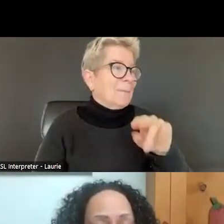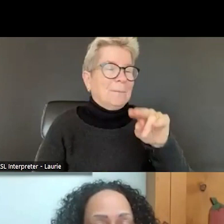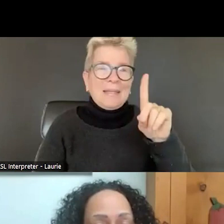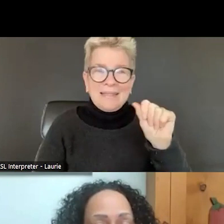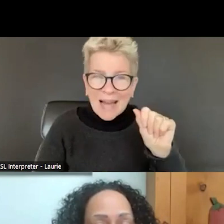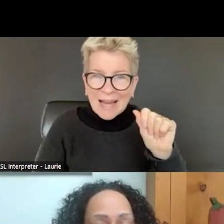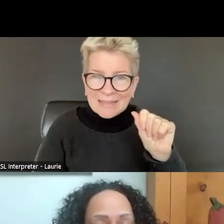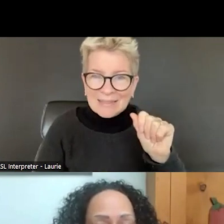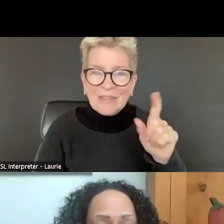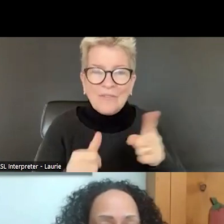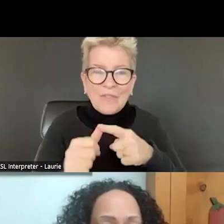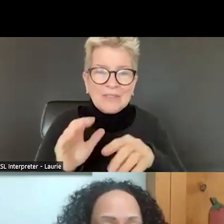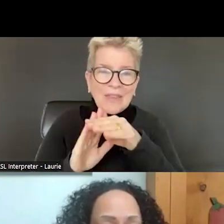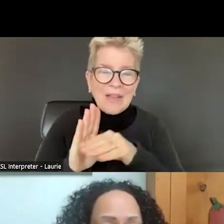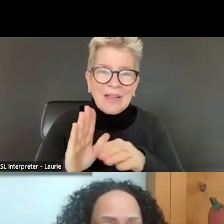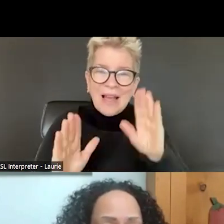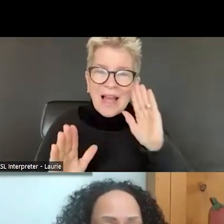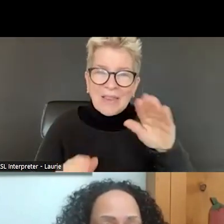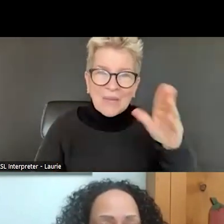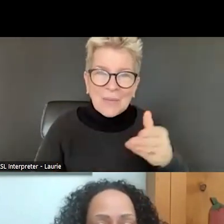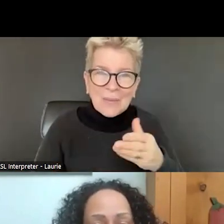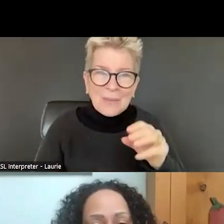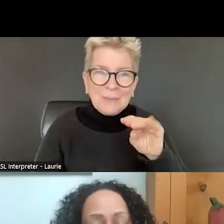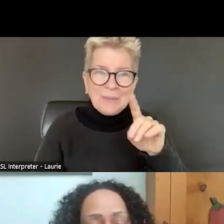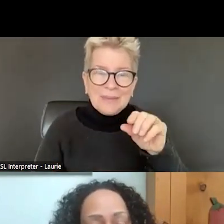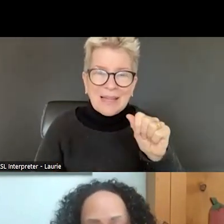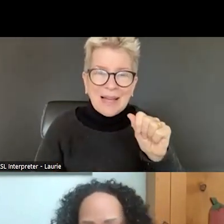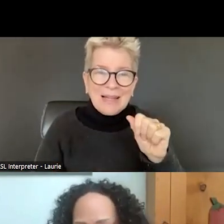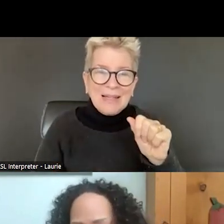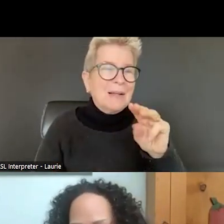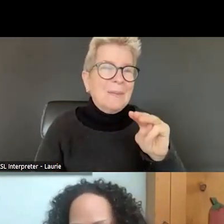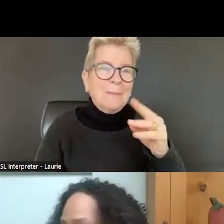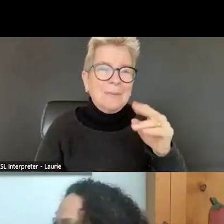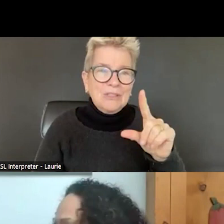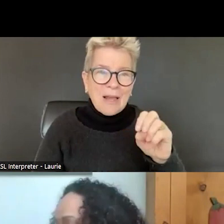will go with hello, welcome. Manda Michelle Maddox is a lifelong educator. She has